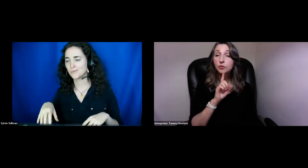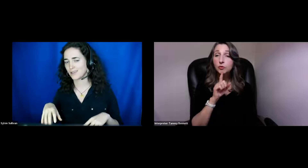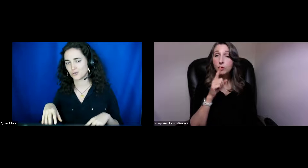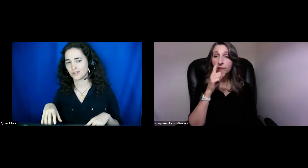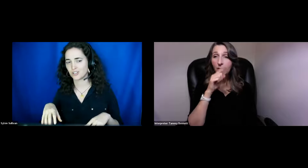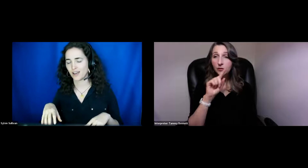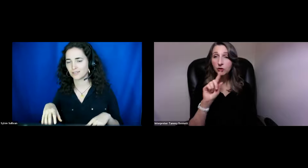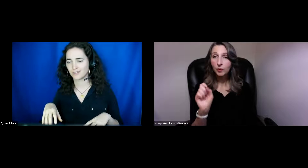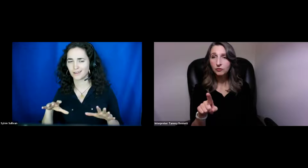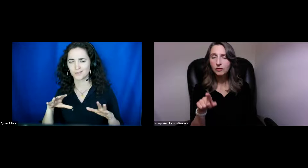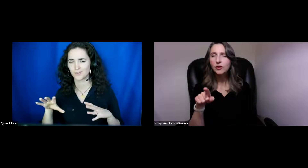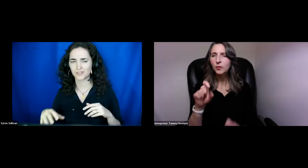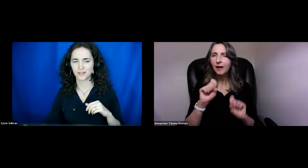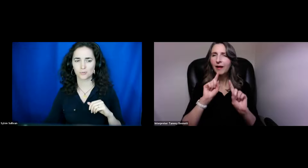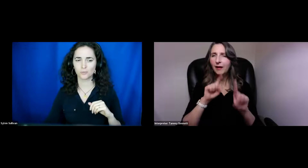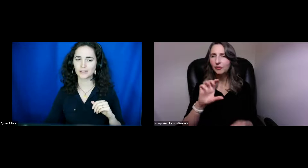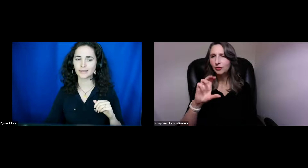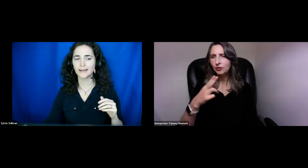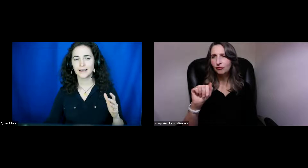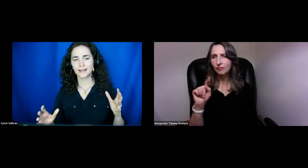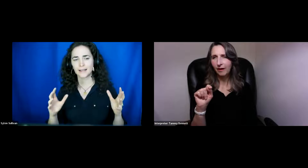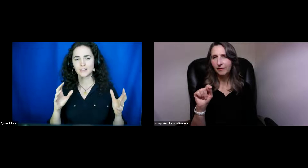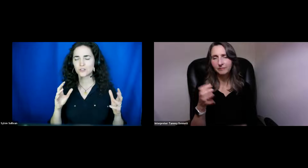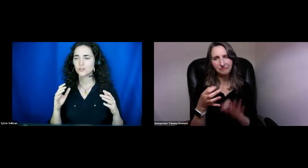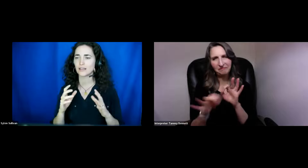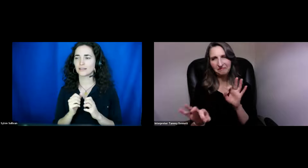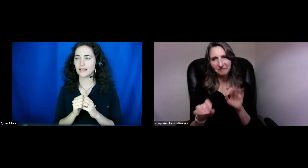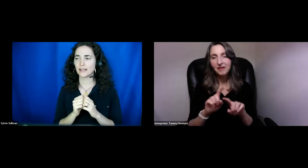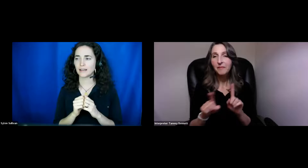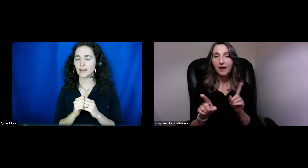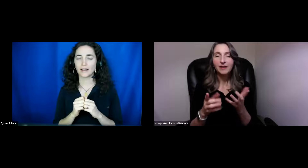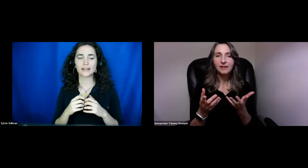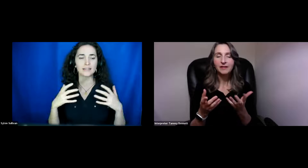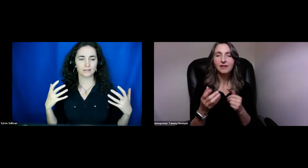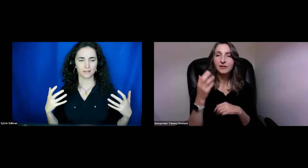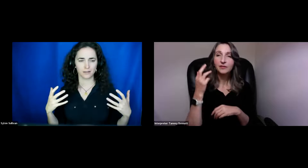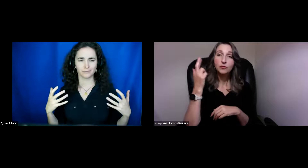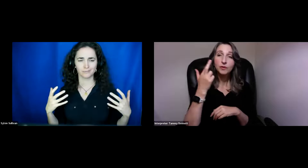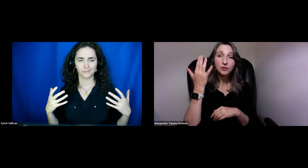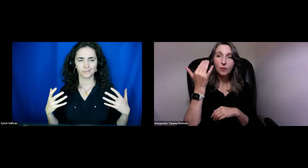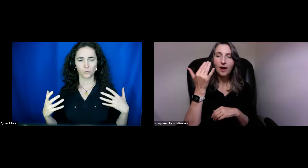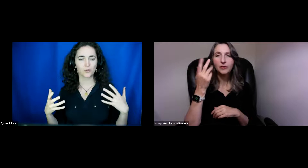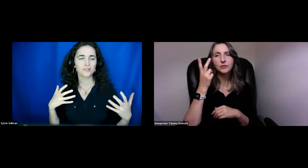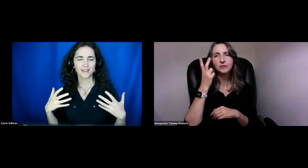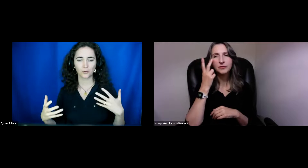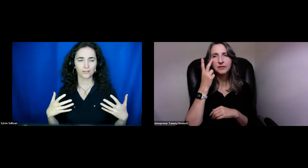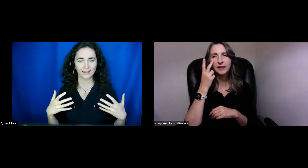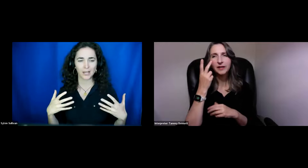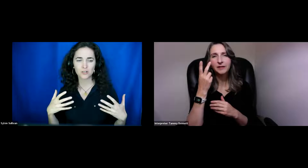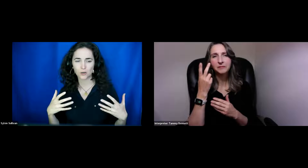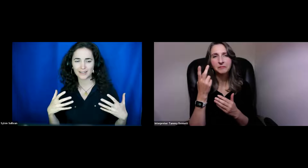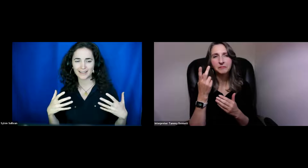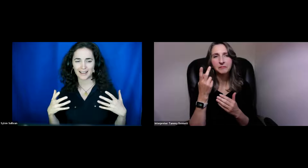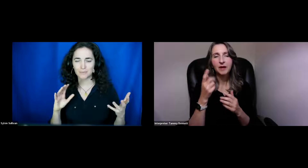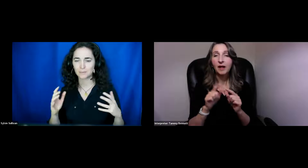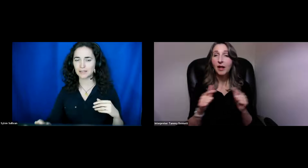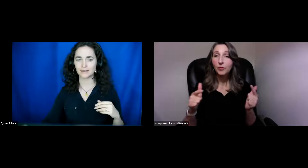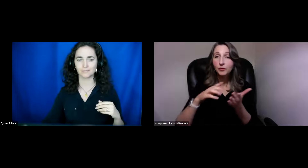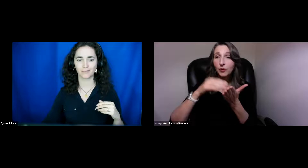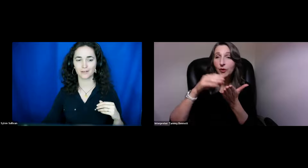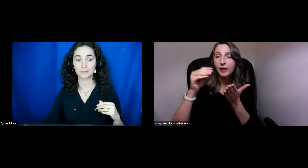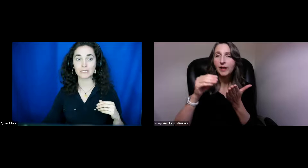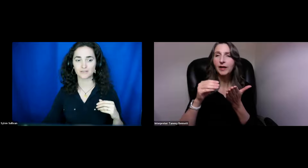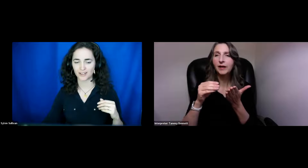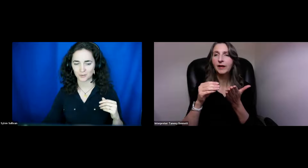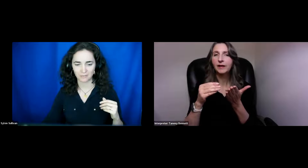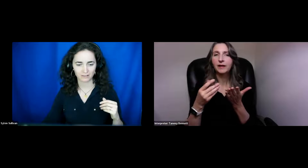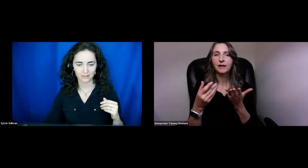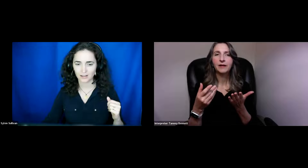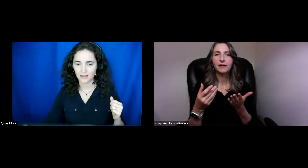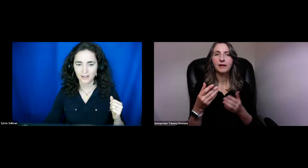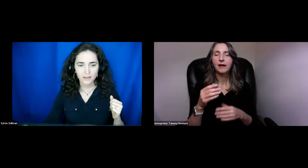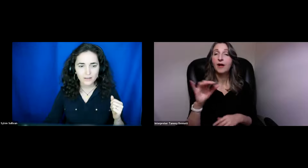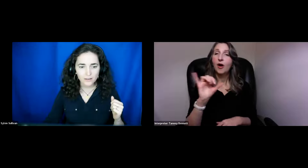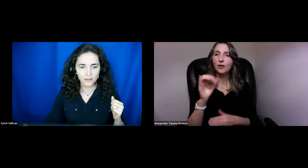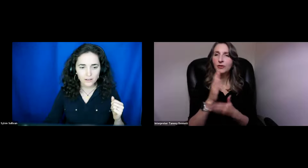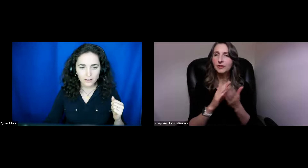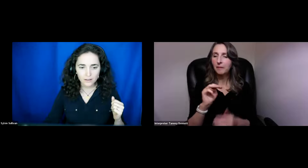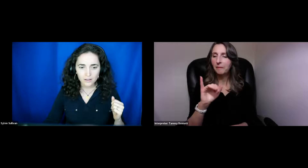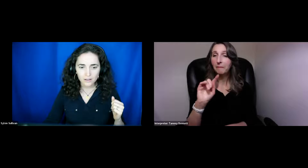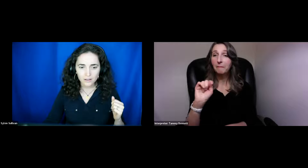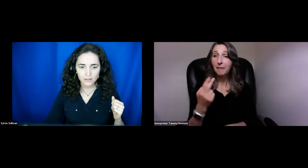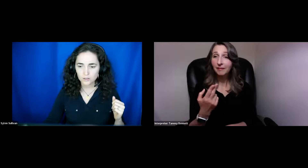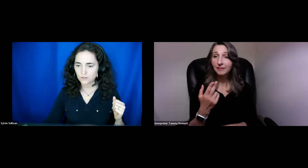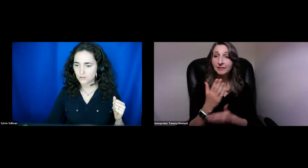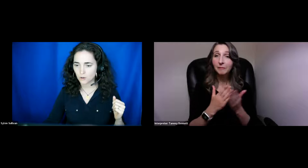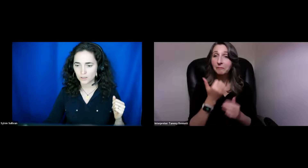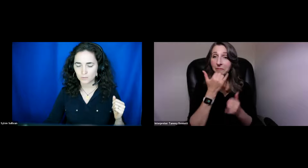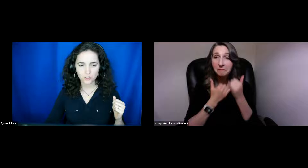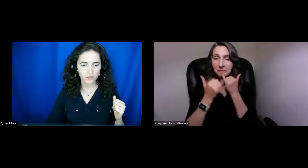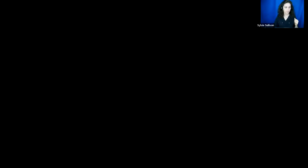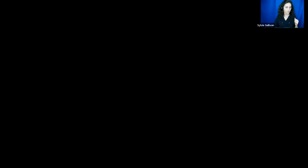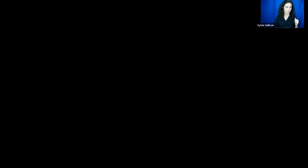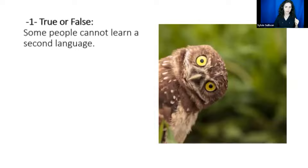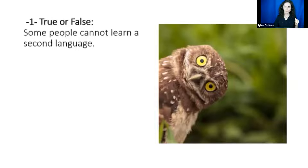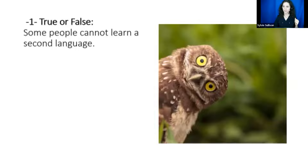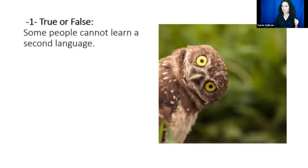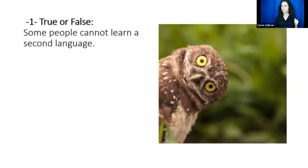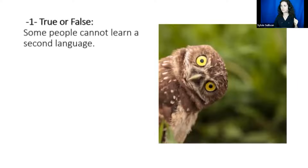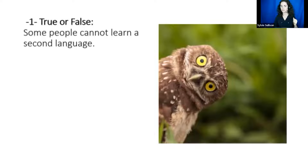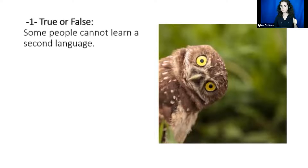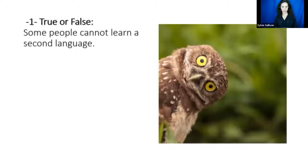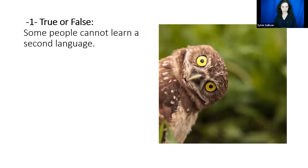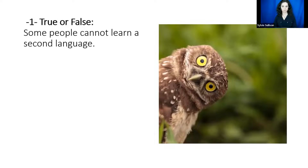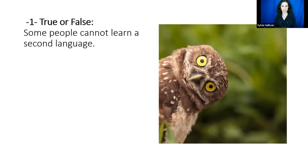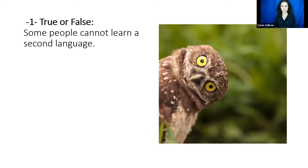Just type the answer in the chat and it's very simple. but it's just to get an idea of where you stand on language learning, and maybe demystify some myths. Just a moment, let me share my screen-- there it is you guys